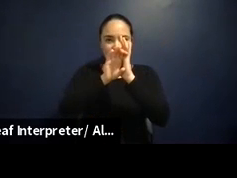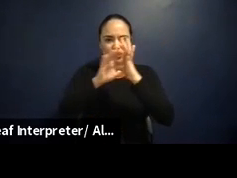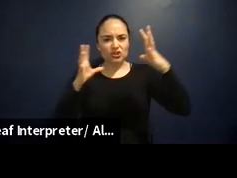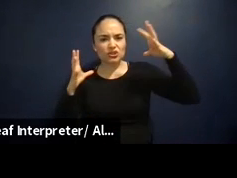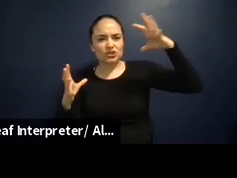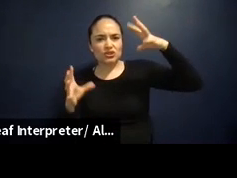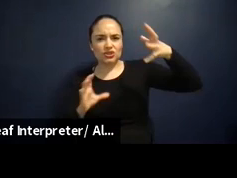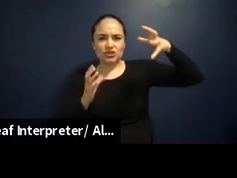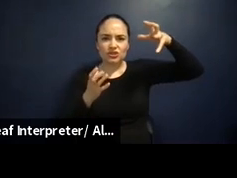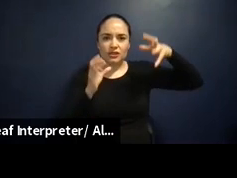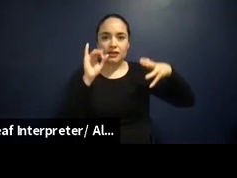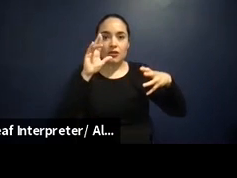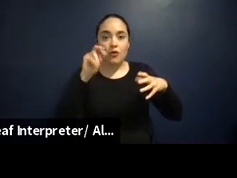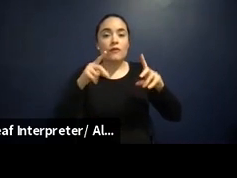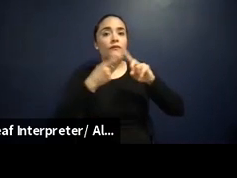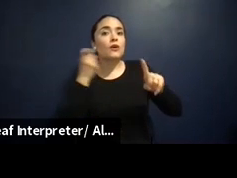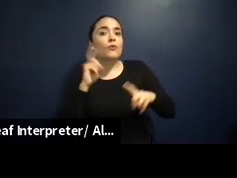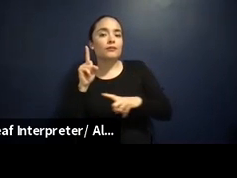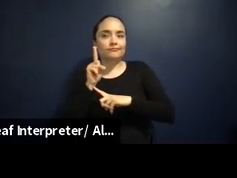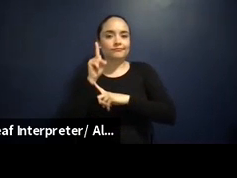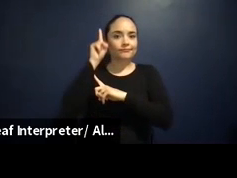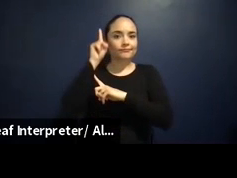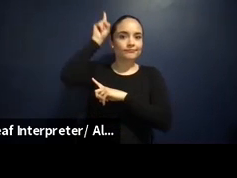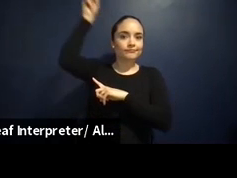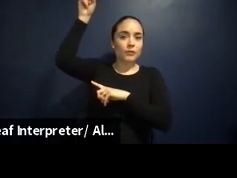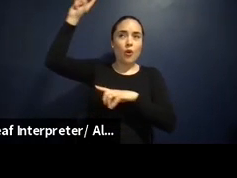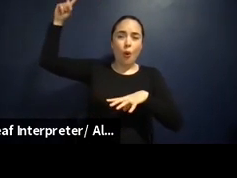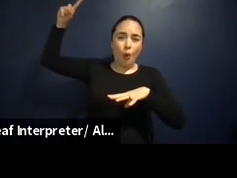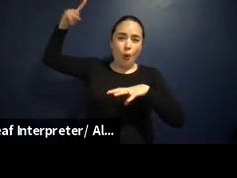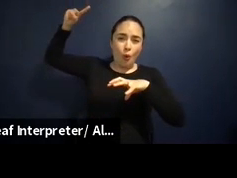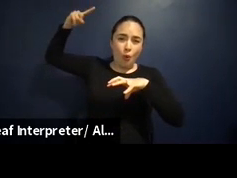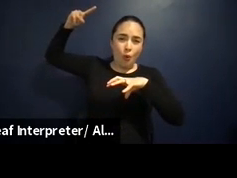So this is from a planetesimal, a planet that doesn't exist anymore, that has been